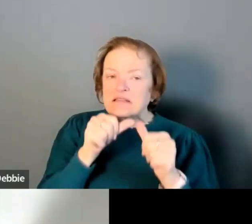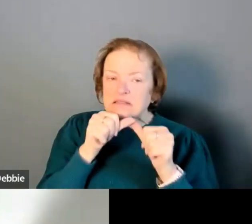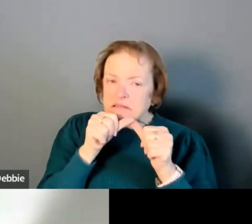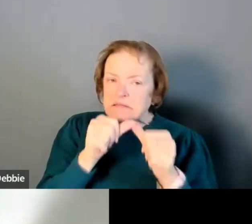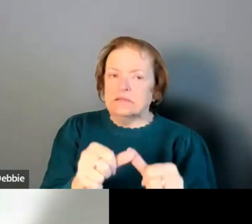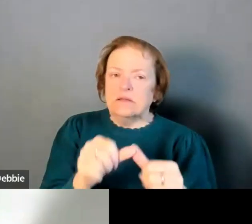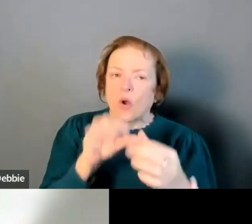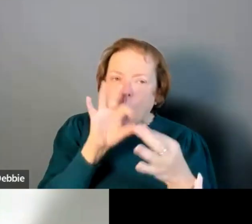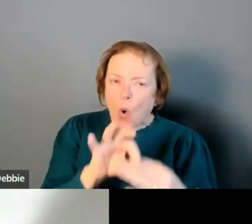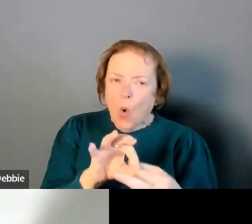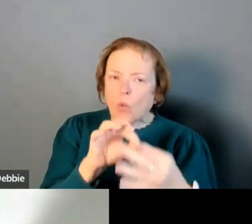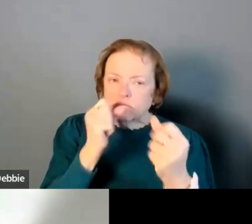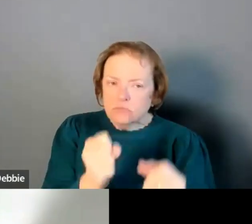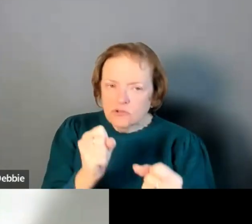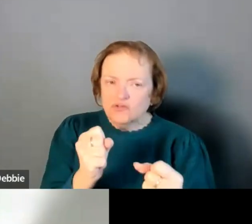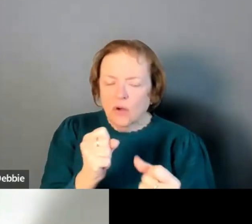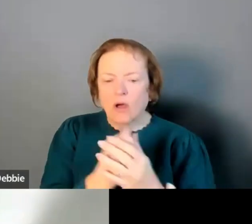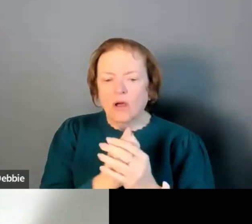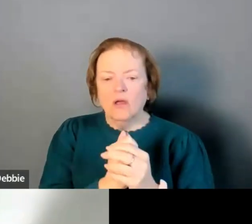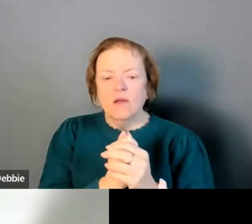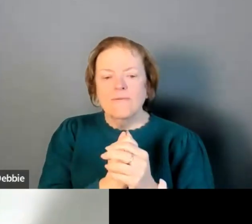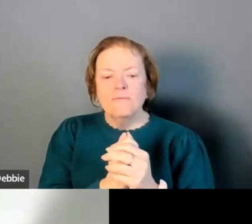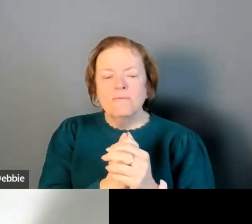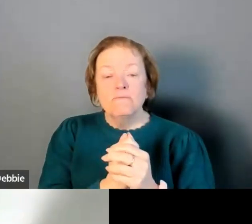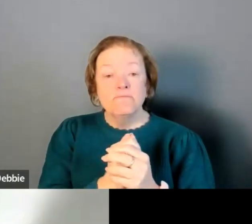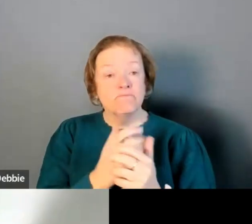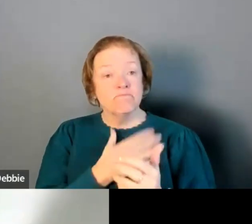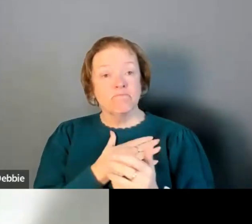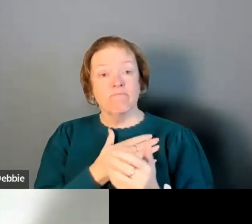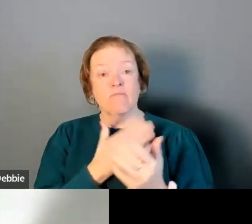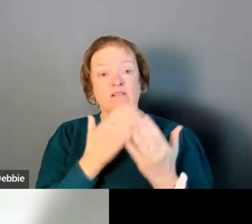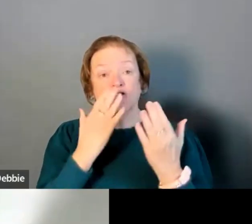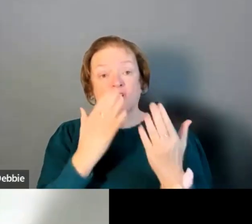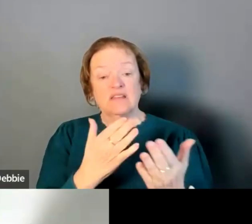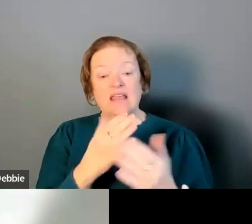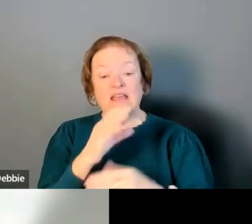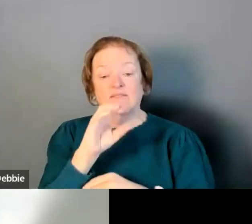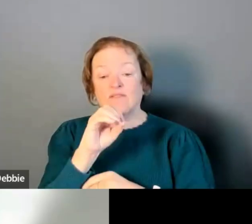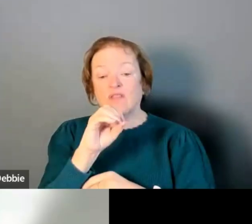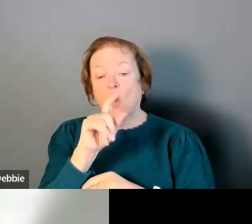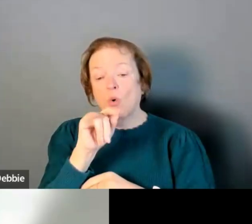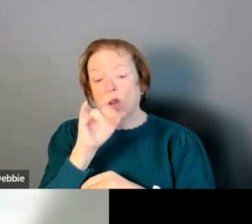My suggestion? If they are Oticon Plays, Oticon Exceeds, Oticon Intent,